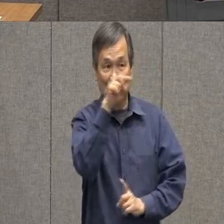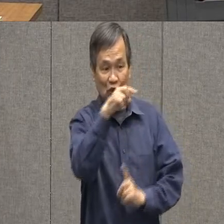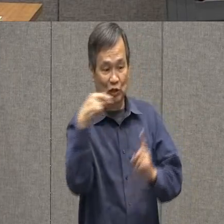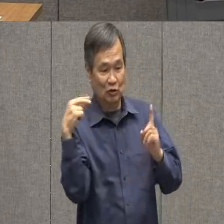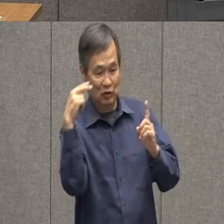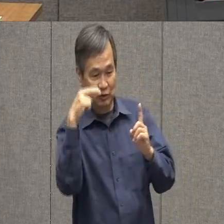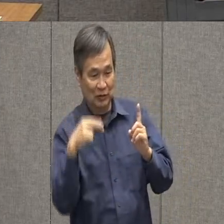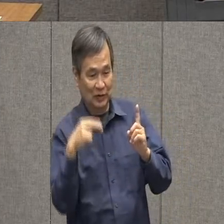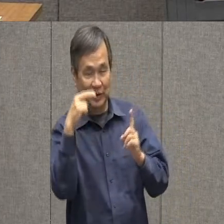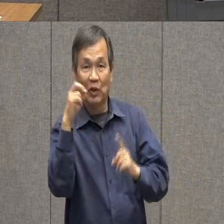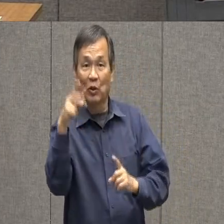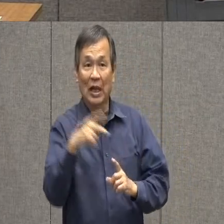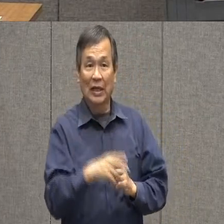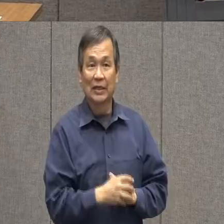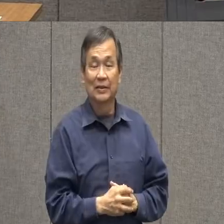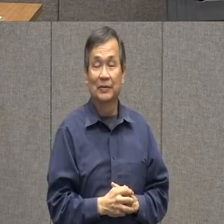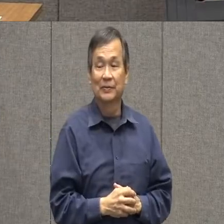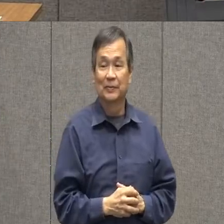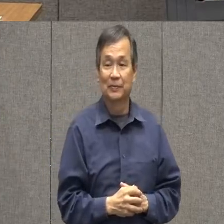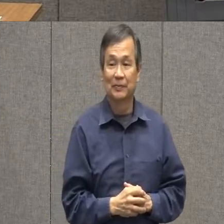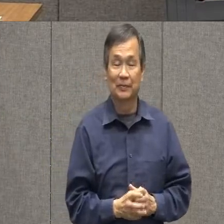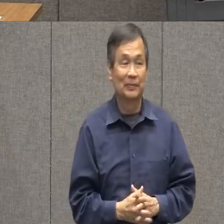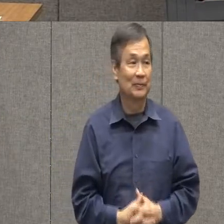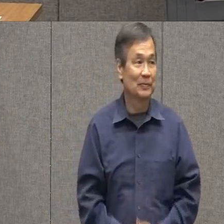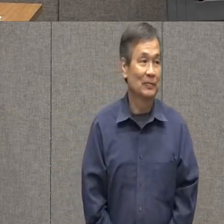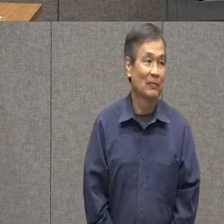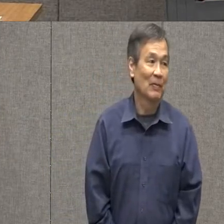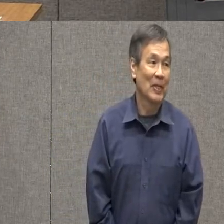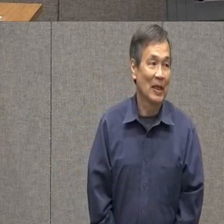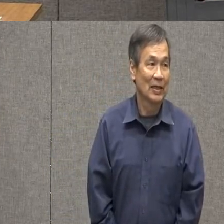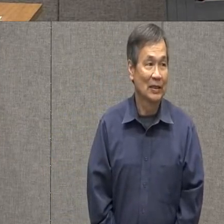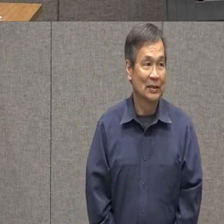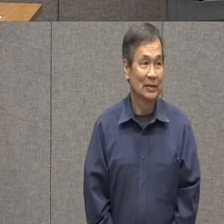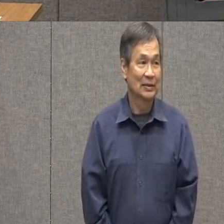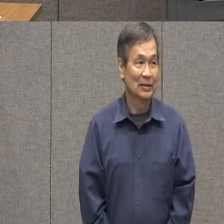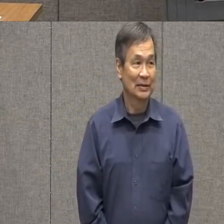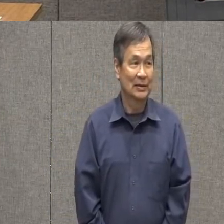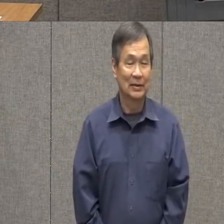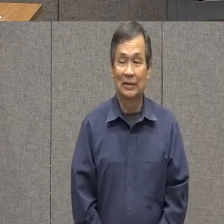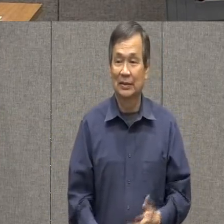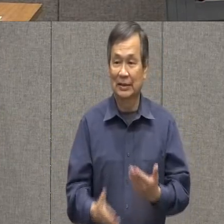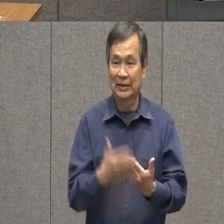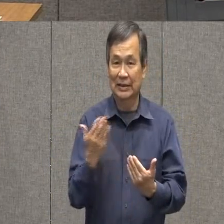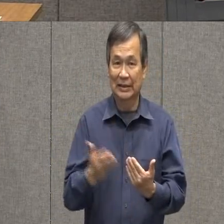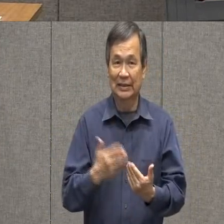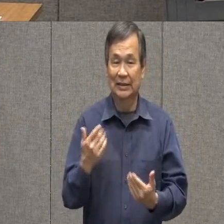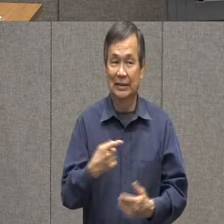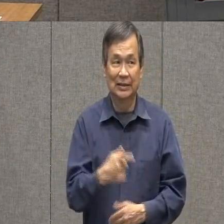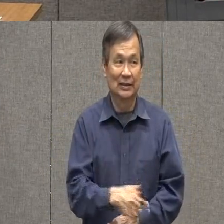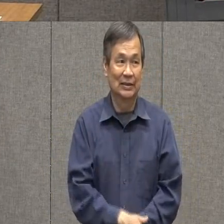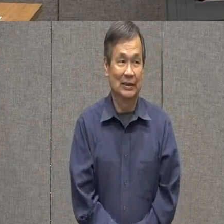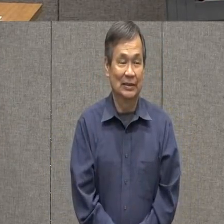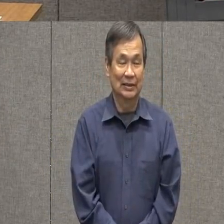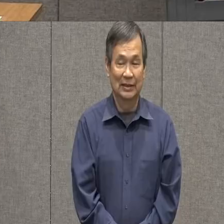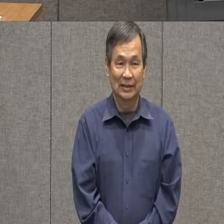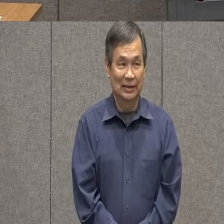Play around with it. Let's see what it is. We'll do something easy. How about this? Can you draw this?